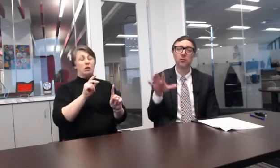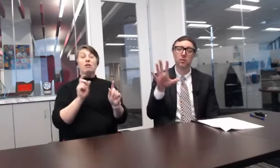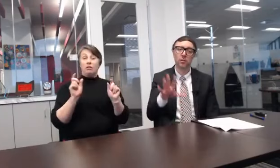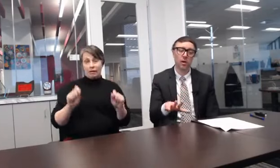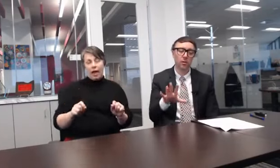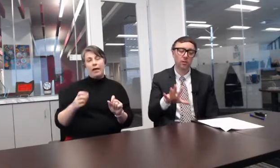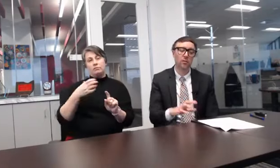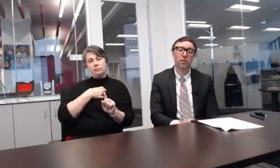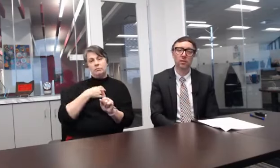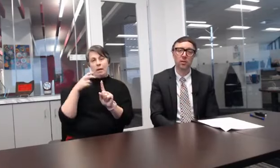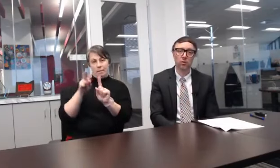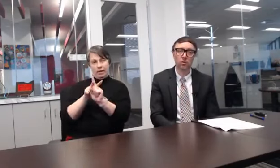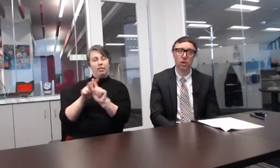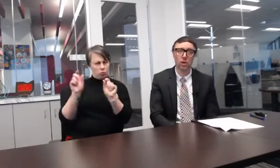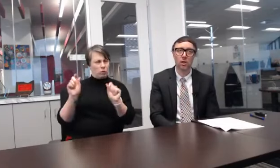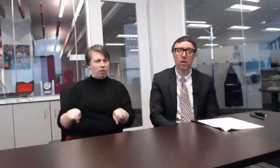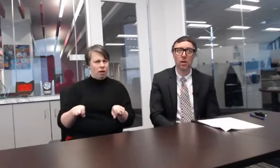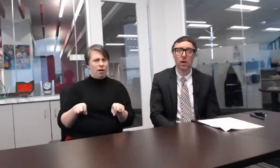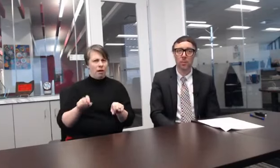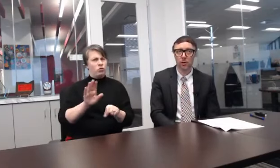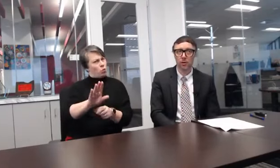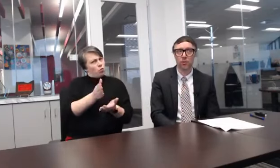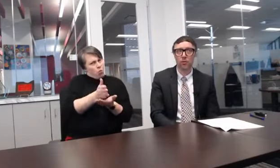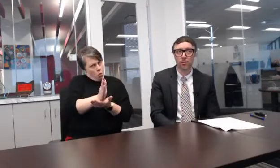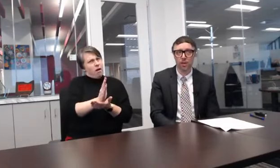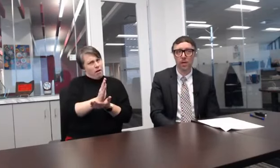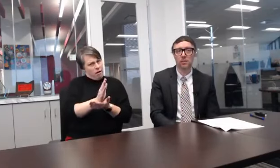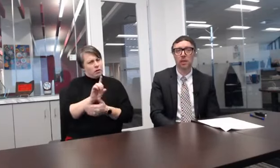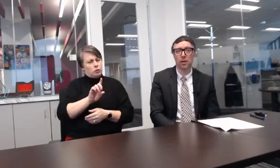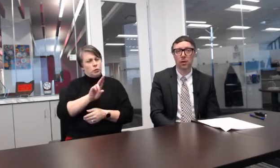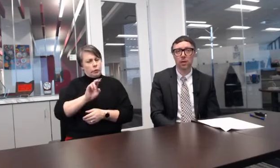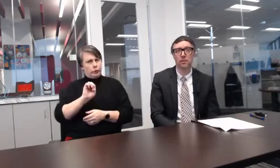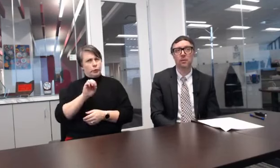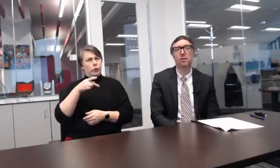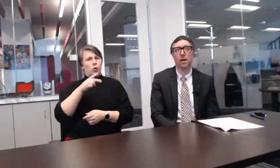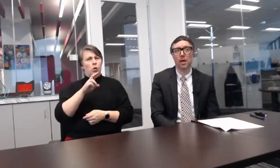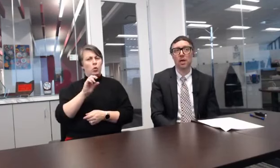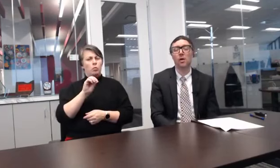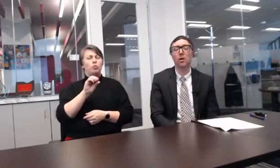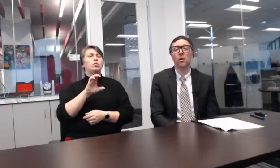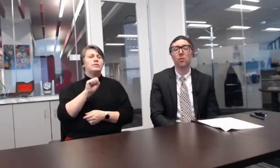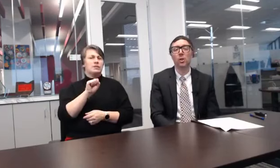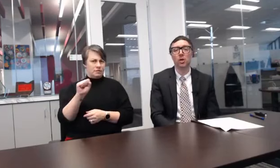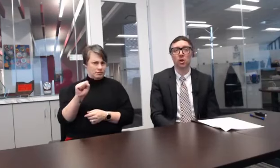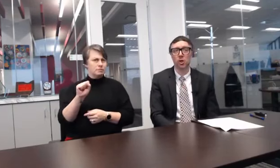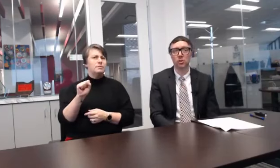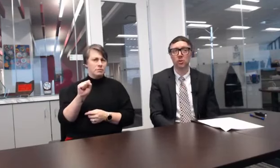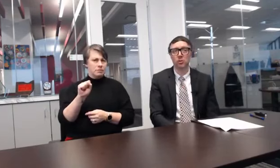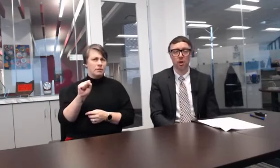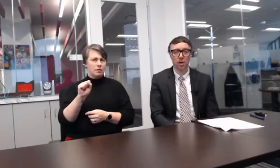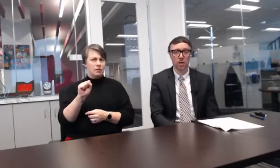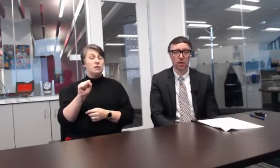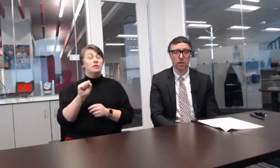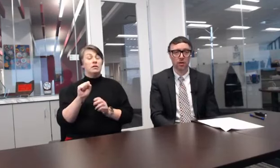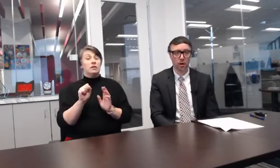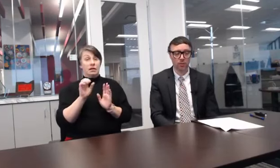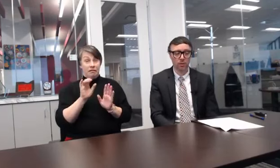So there's a long list of things that you could appeal through the Medicaid State's Hearing Process. Again we encourage you to contact our office,